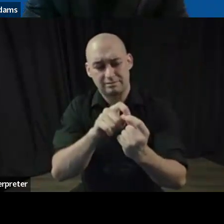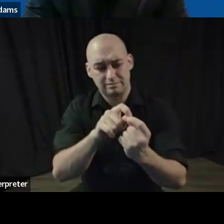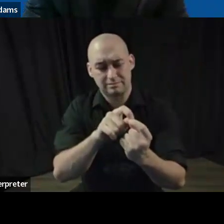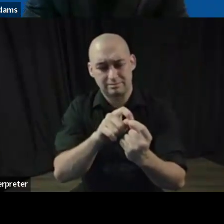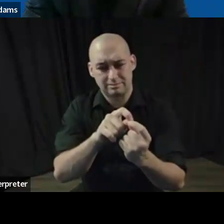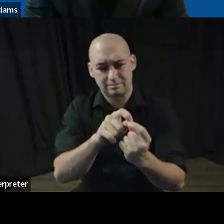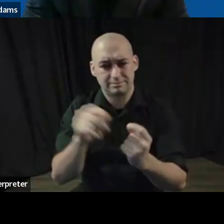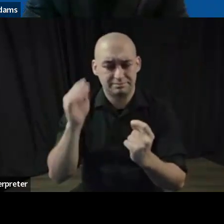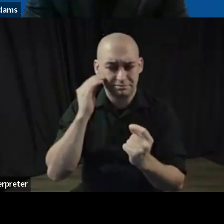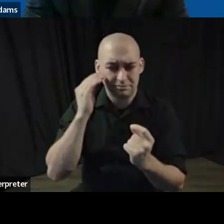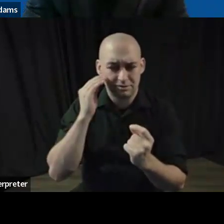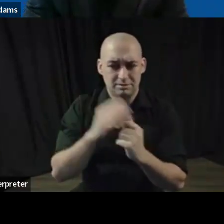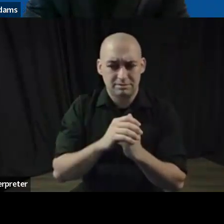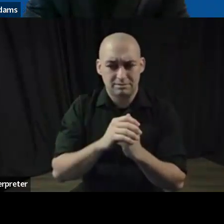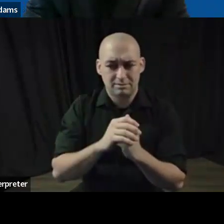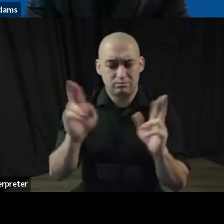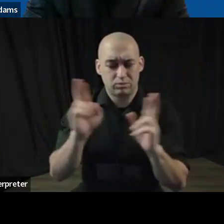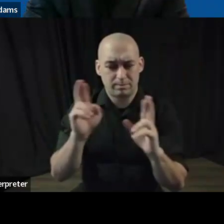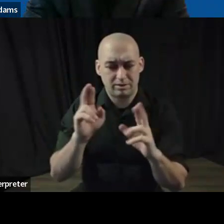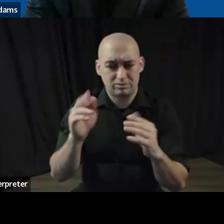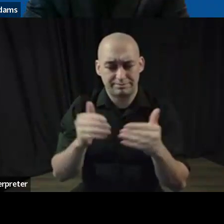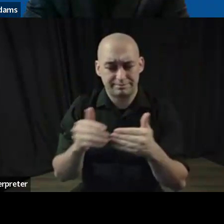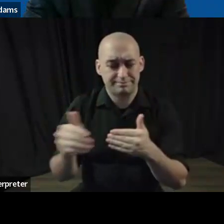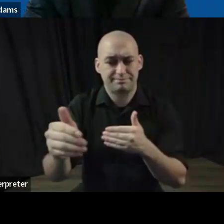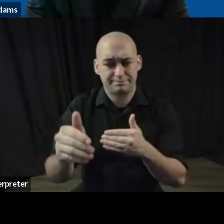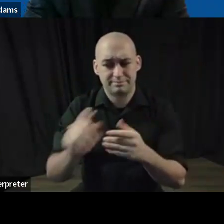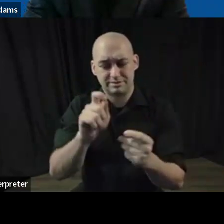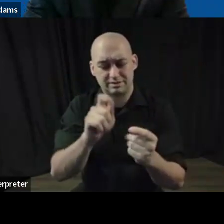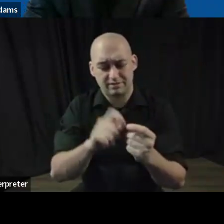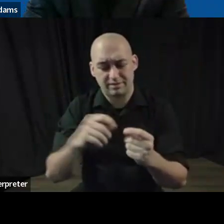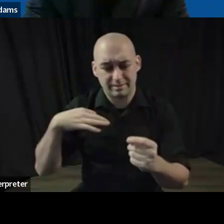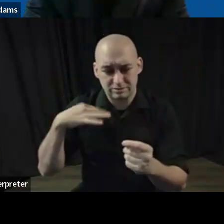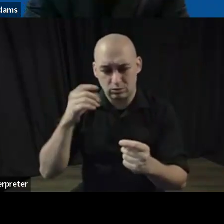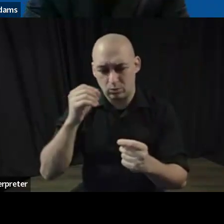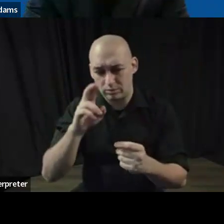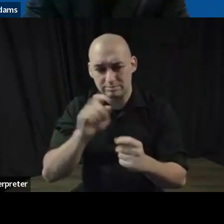you know, prepared to go on in terms of specific applications or specific. So,